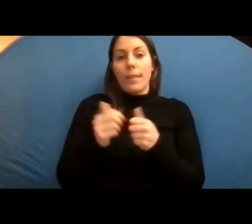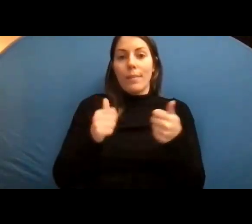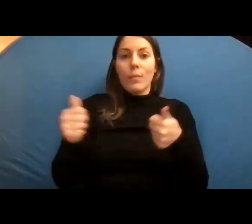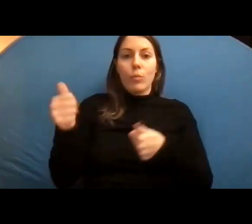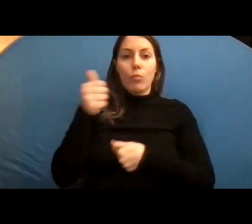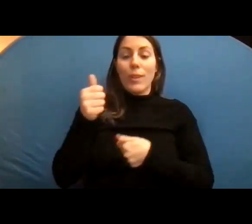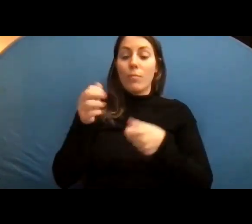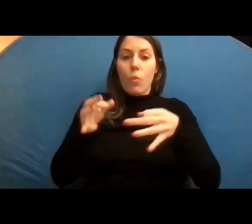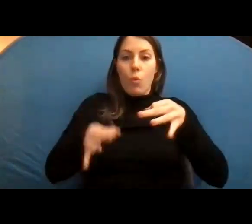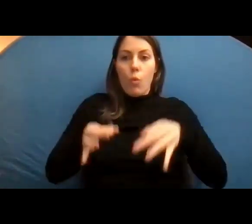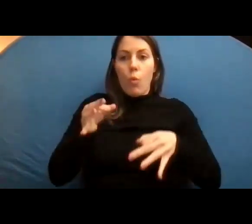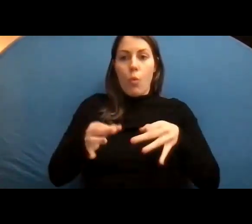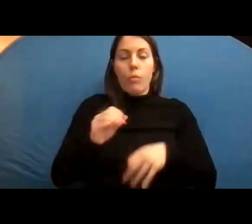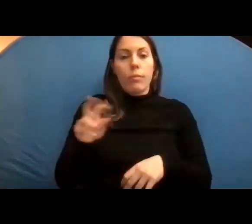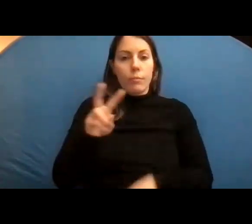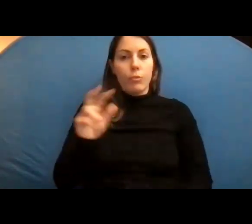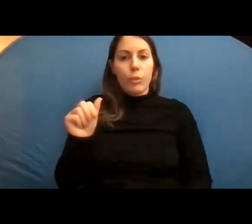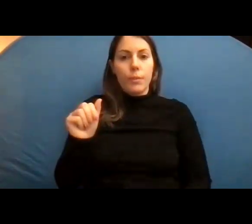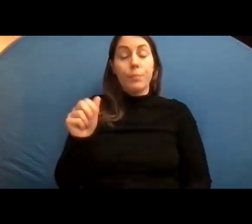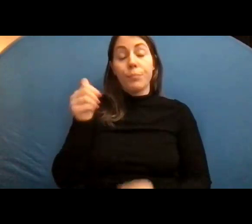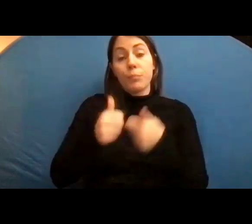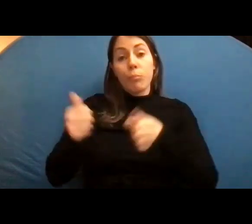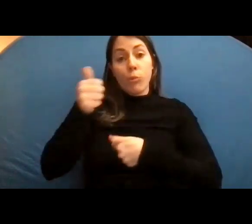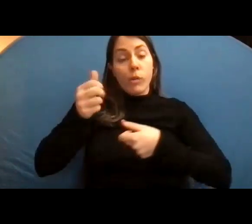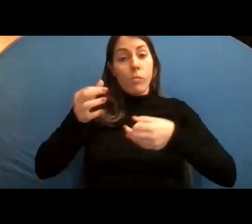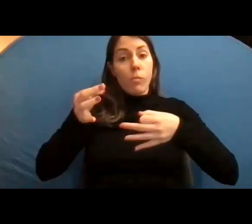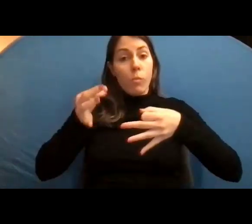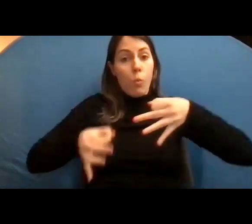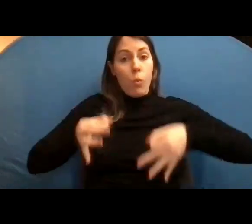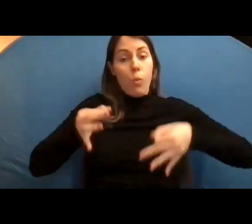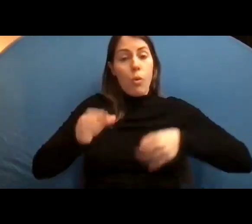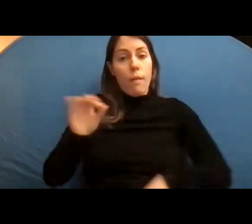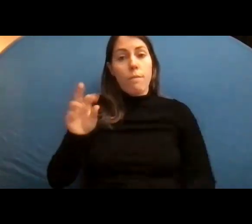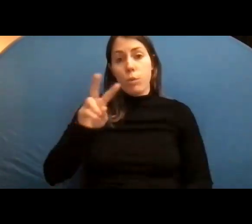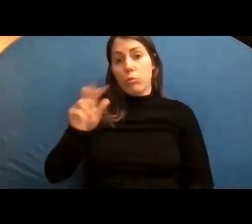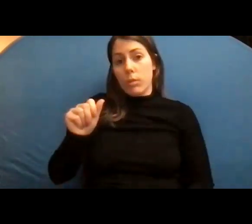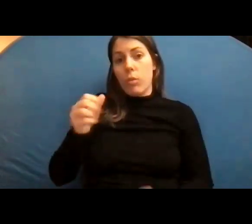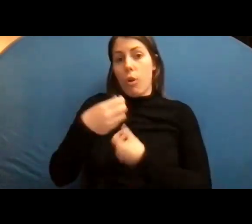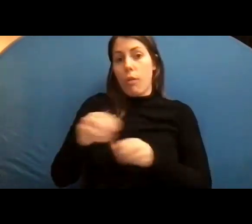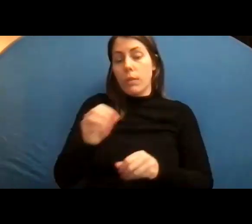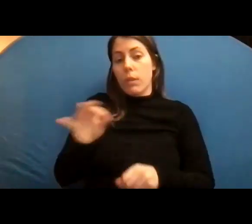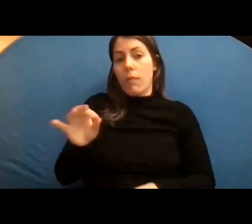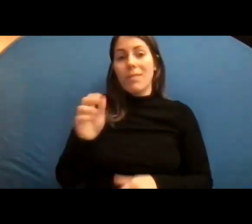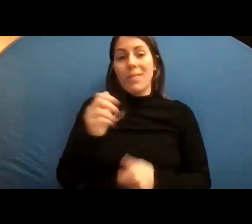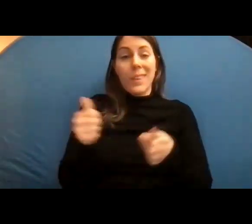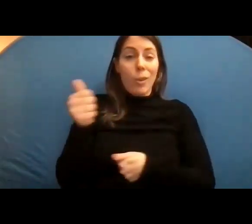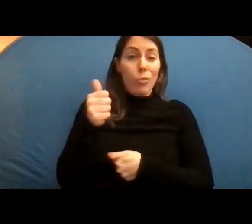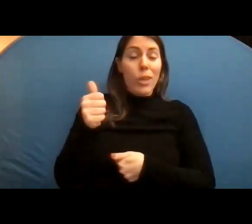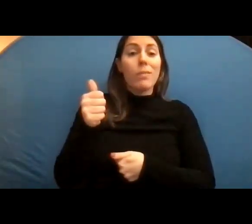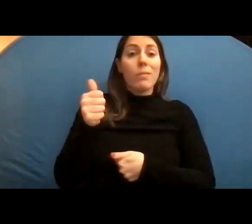agreement with the Supreme Court of Virginia, and the Supreme Court of Virginia's